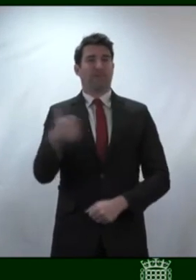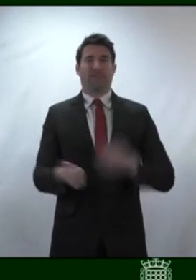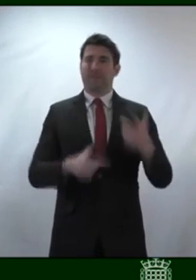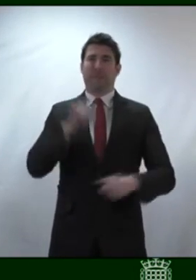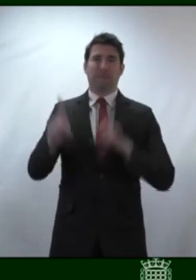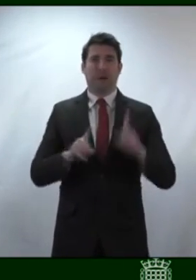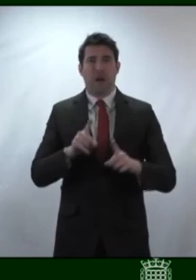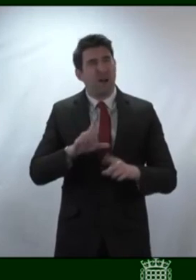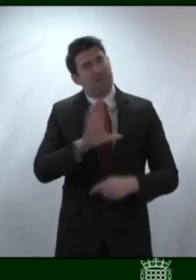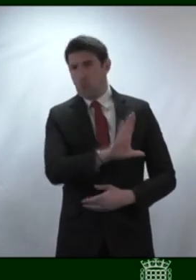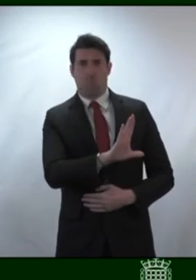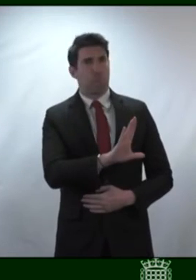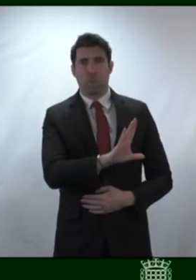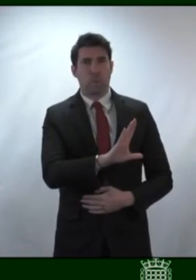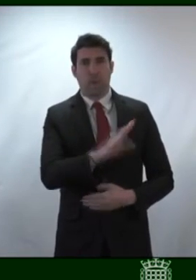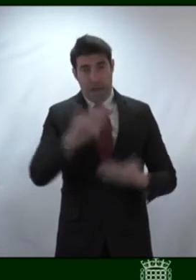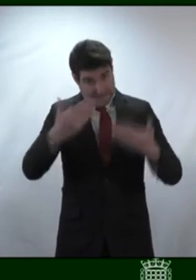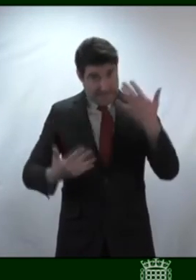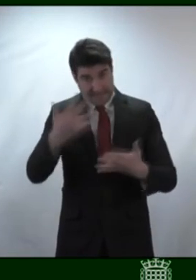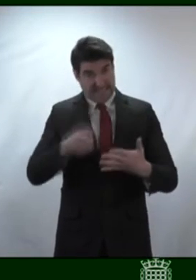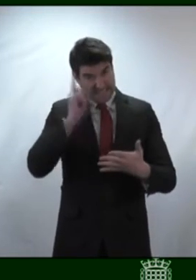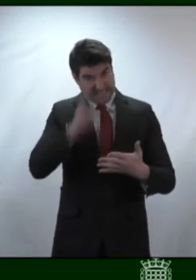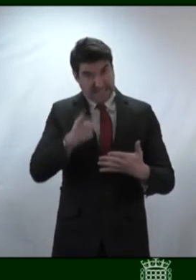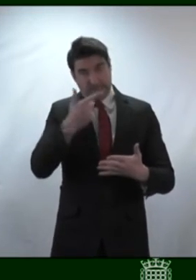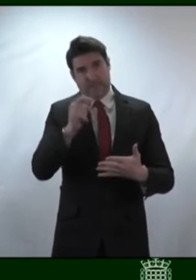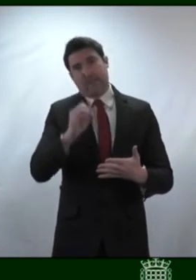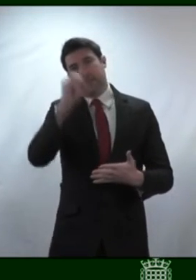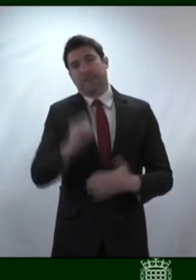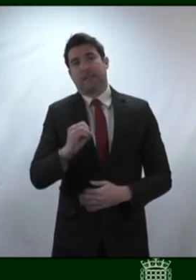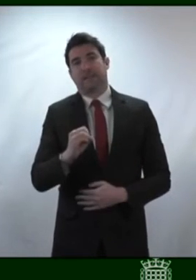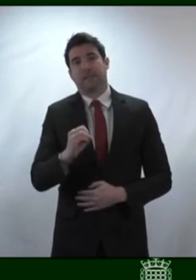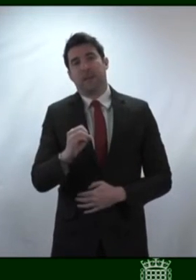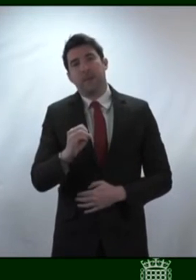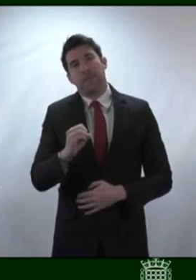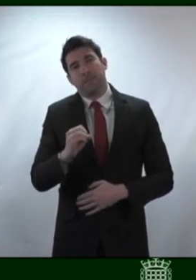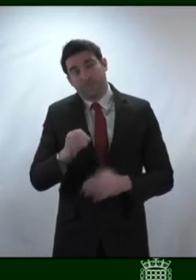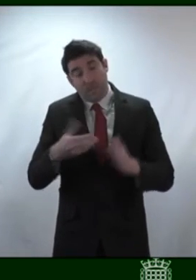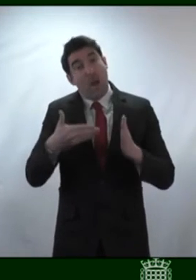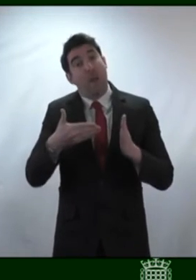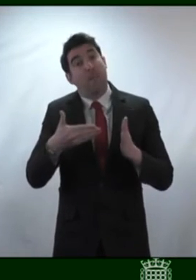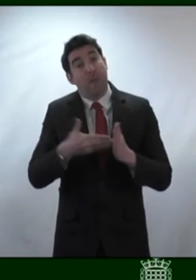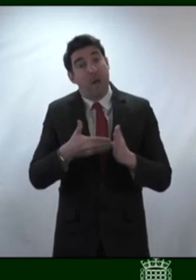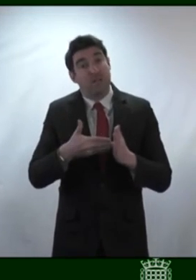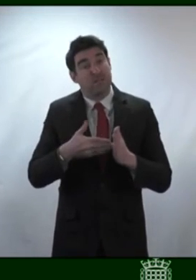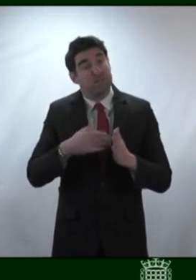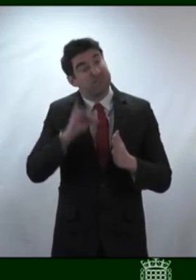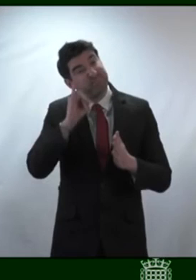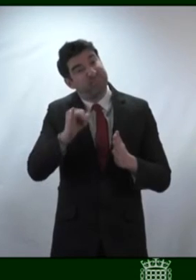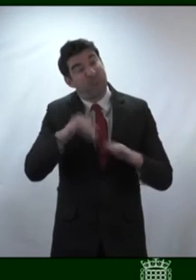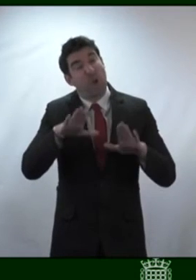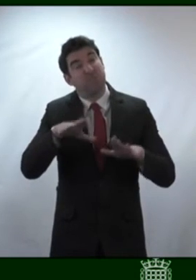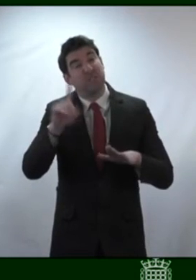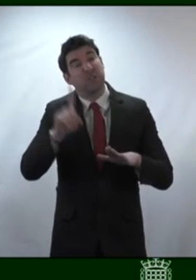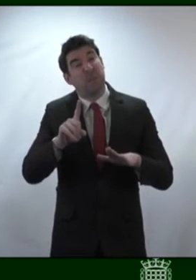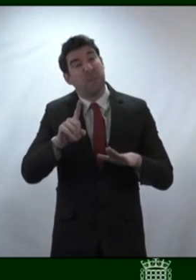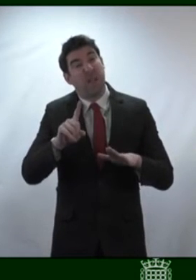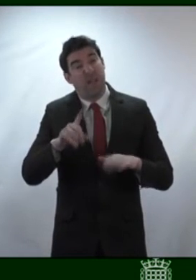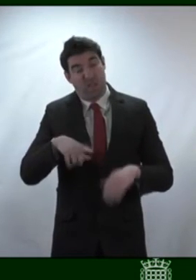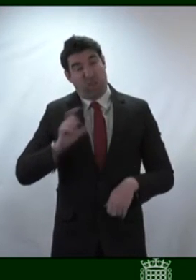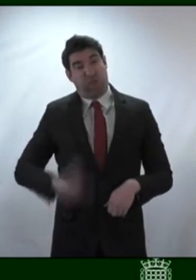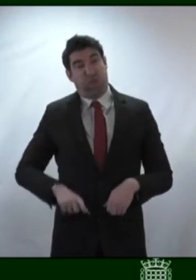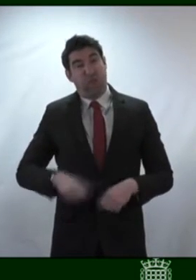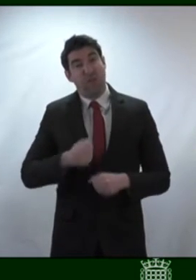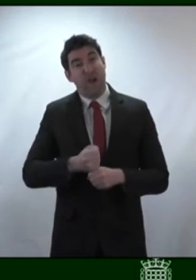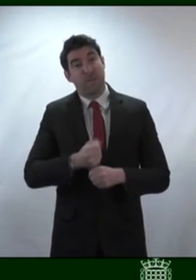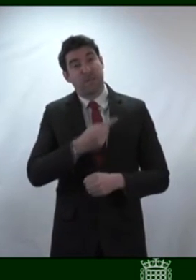losing public trust. We all know what the tipping point was: the 520-mile round trip to Barnard